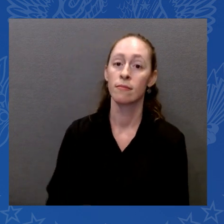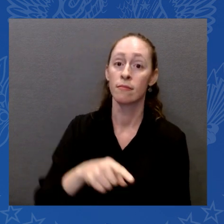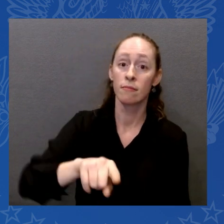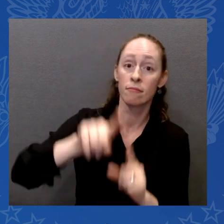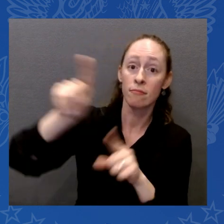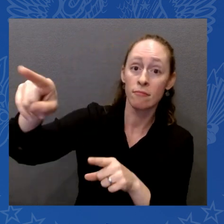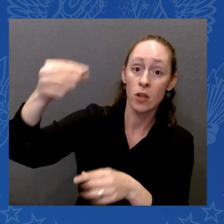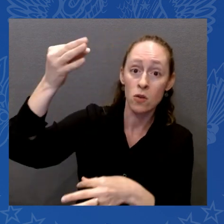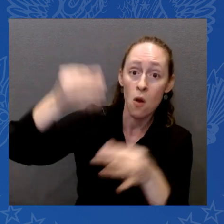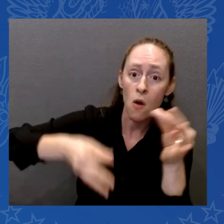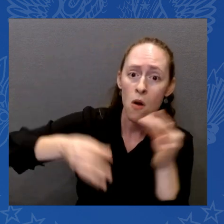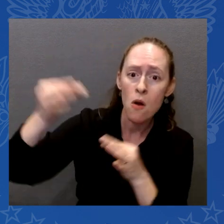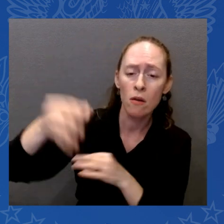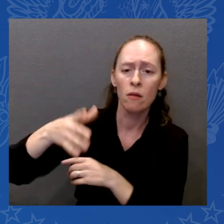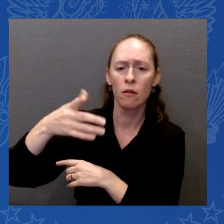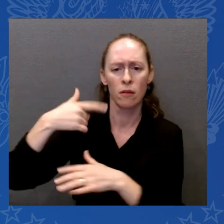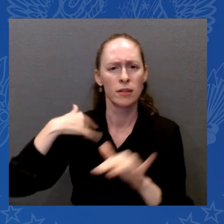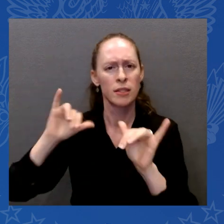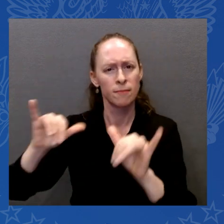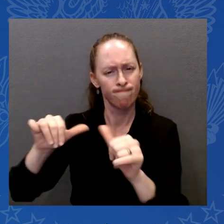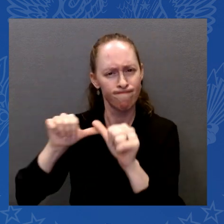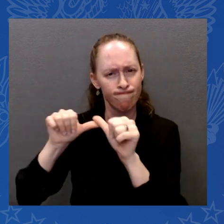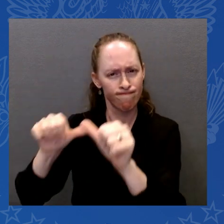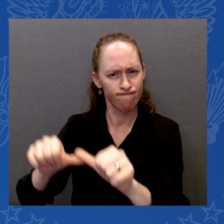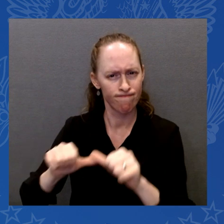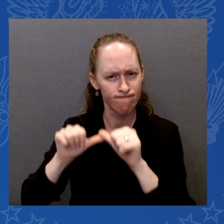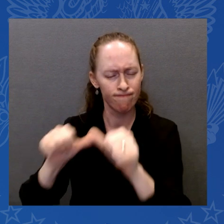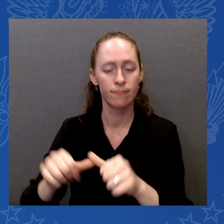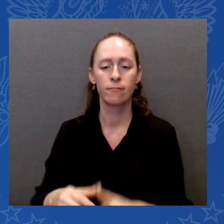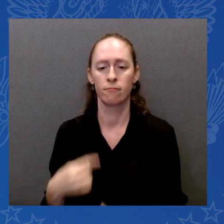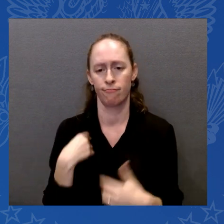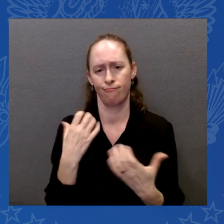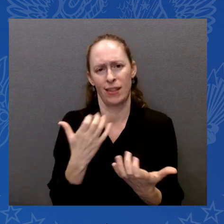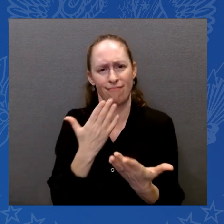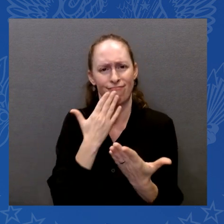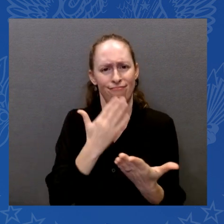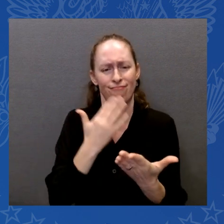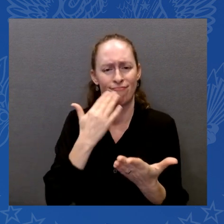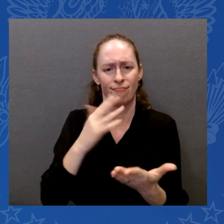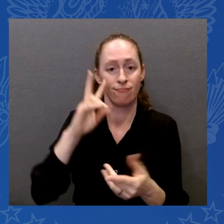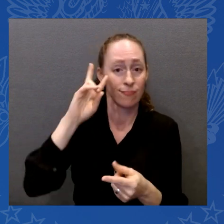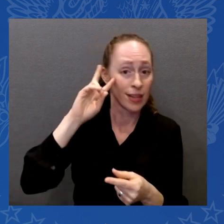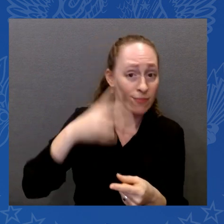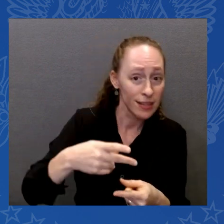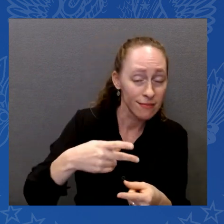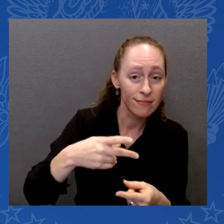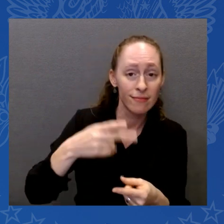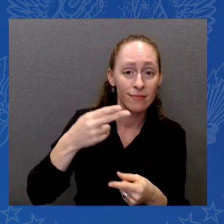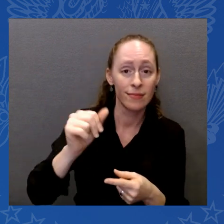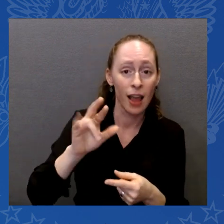for their leadership on this taskforce. And I also want to thank Secretary McDonough for leading an important effort at the VA.